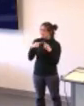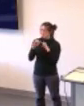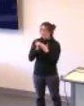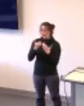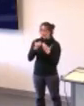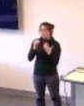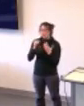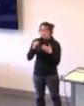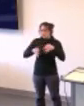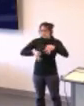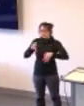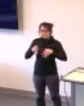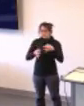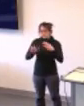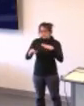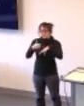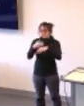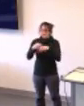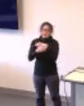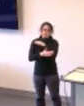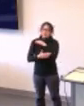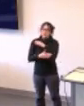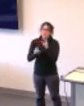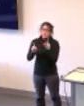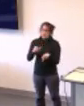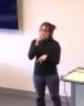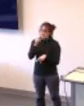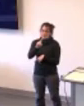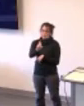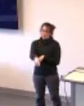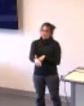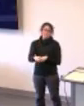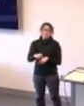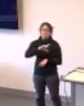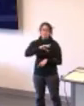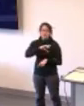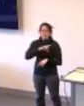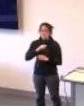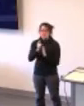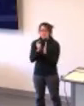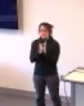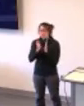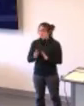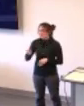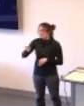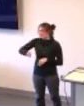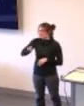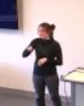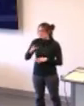One does not question the policemen, the lawyers, the judges, or the protected members of the middle class.